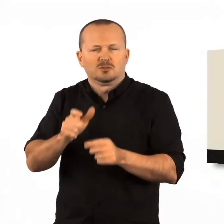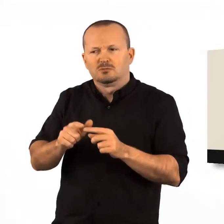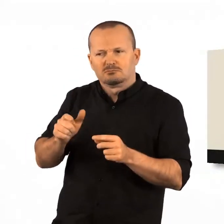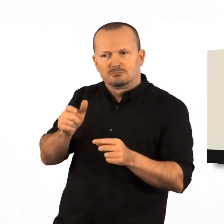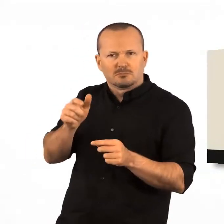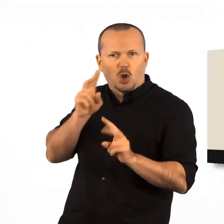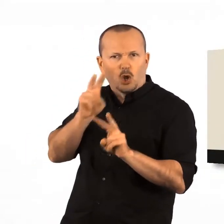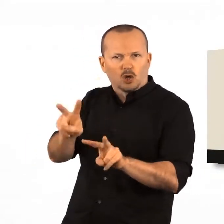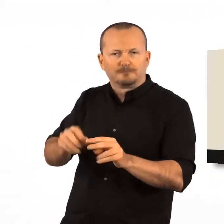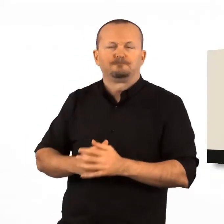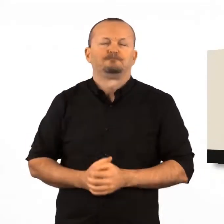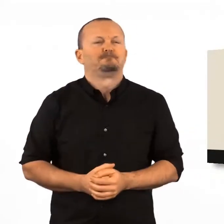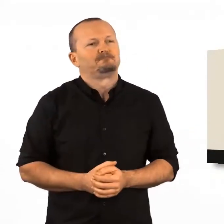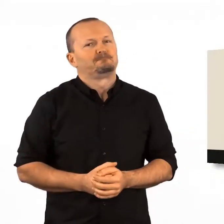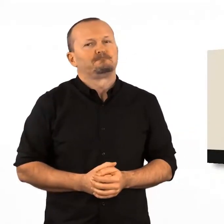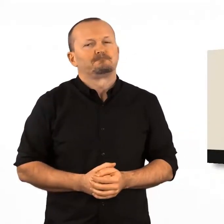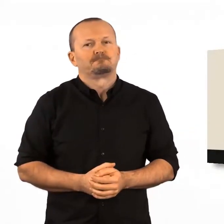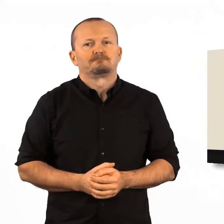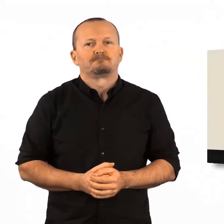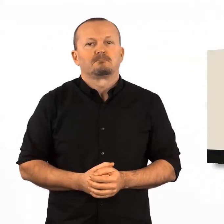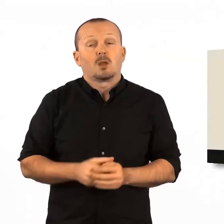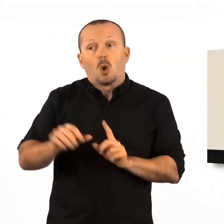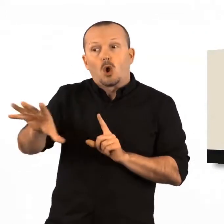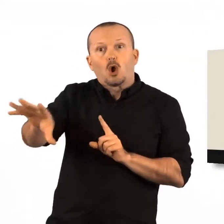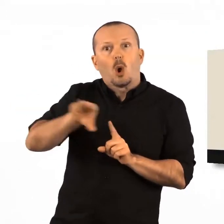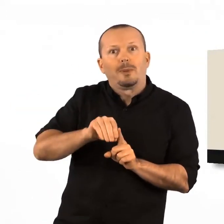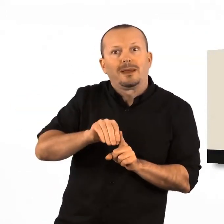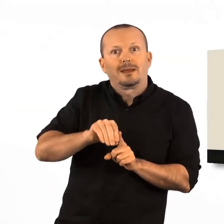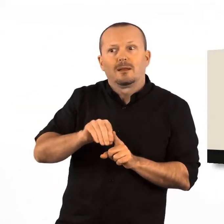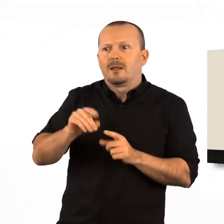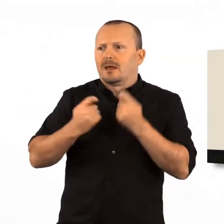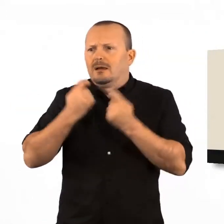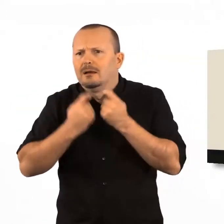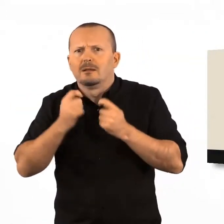Imitate copy their sounds, their words, their signs, their actions, their gestures, their